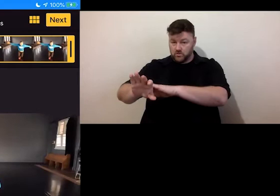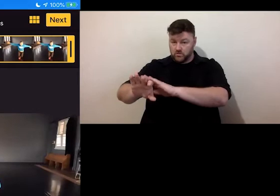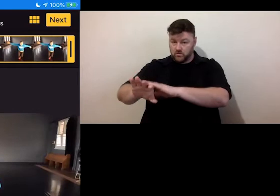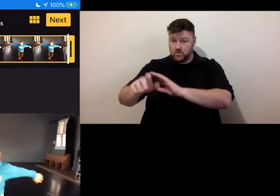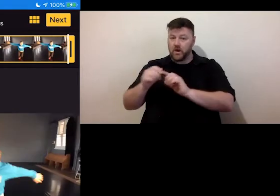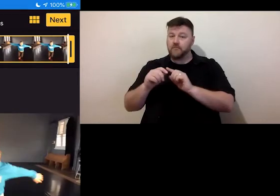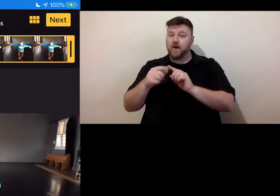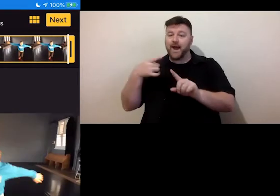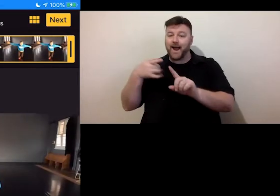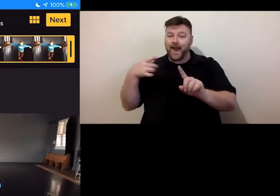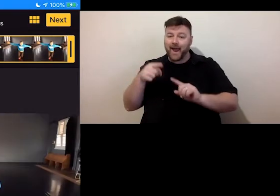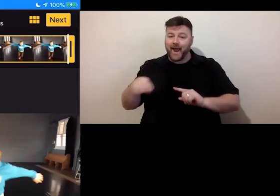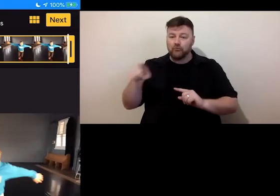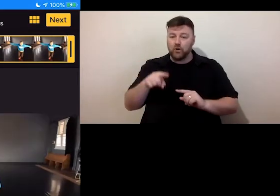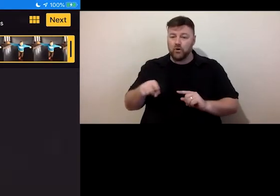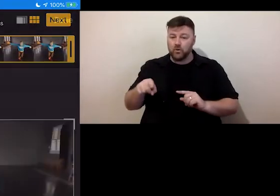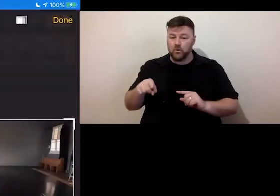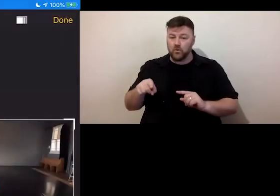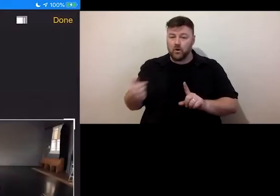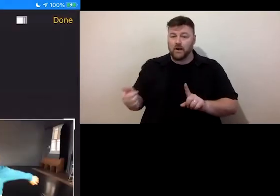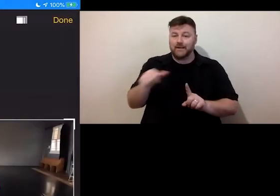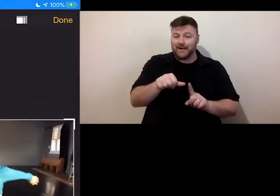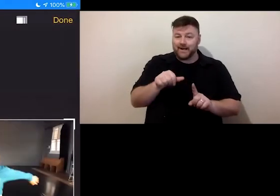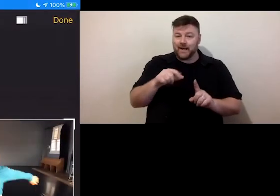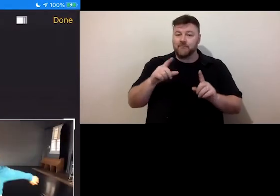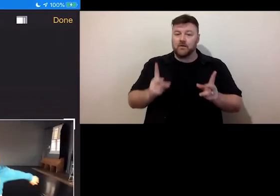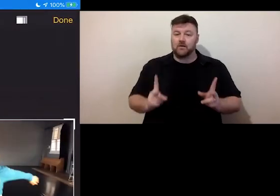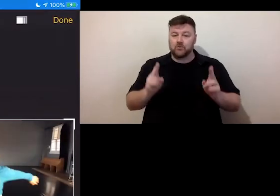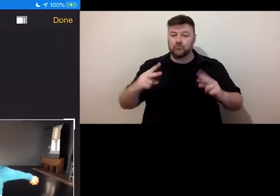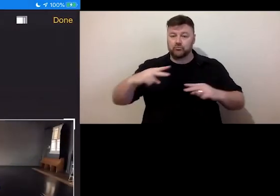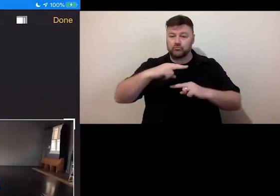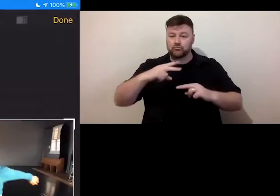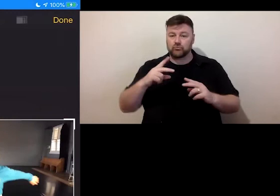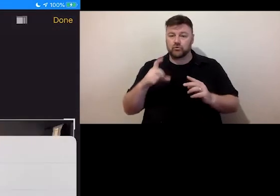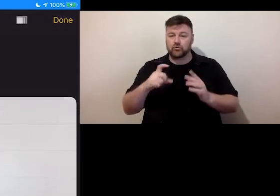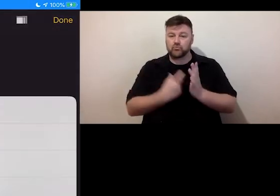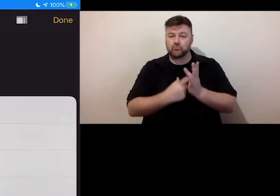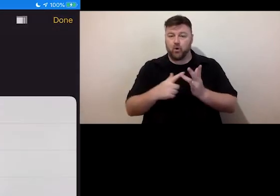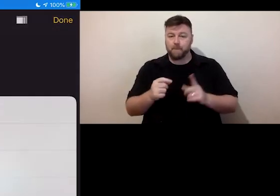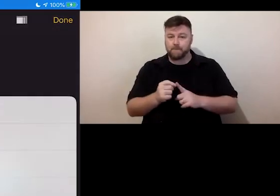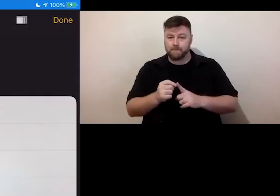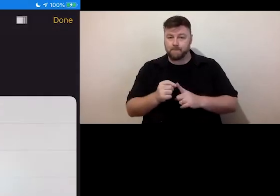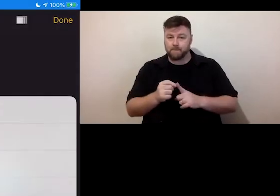arrow. To the left of that is the crop tool. You can actually choose a